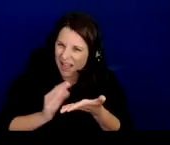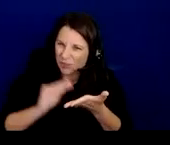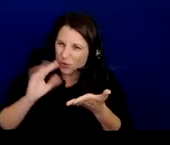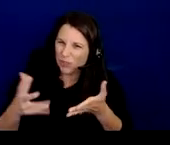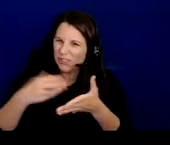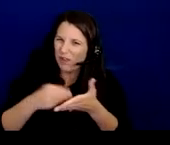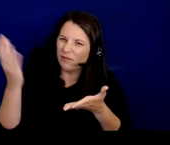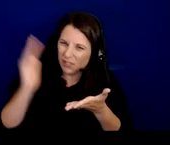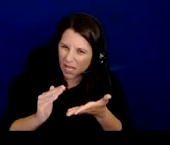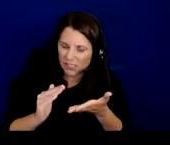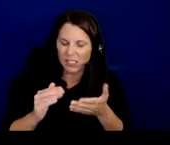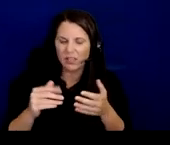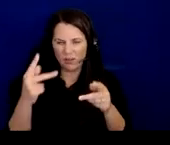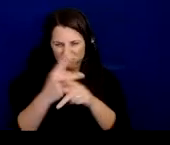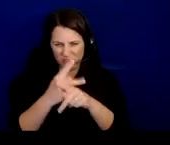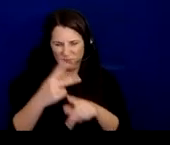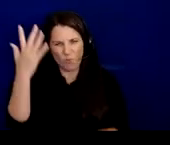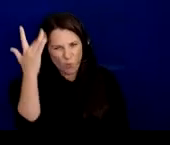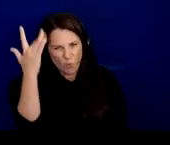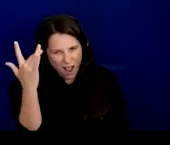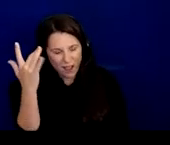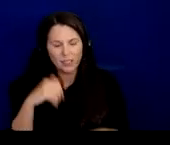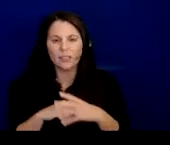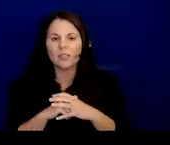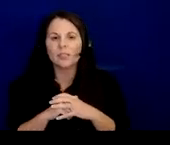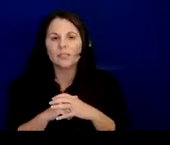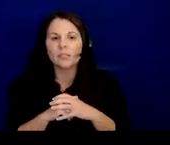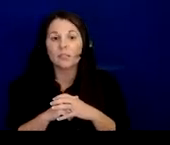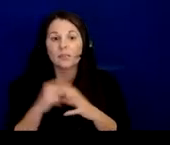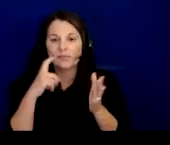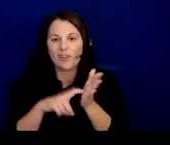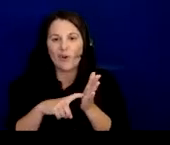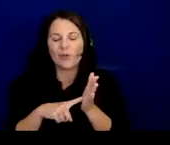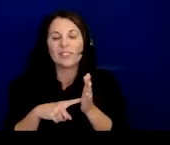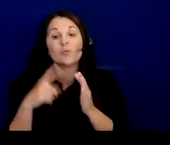that if you looked at the model, is very much a top down approach to it. Right?